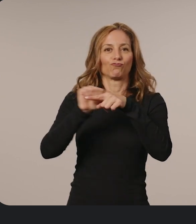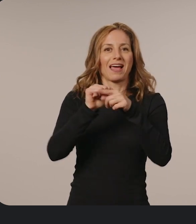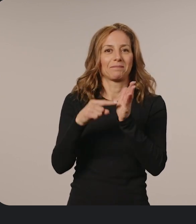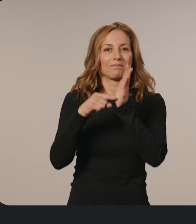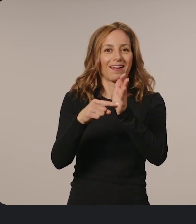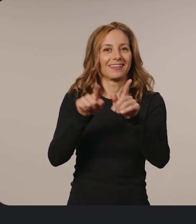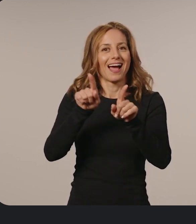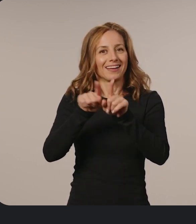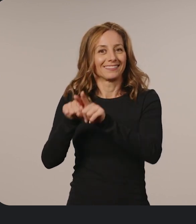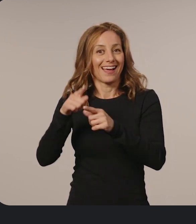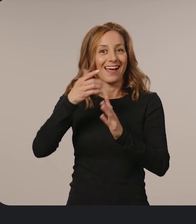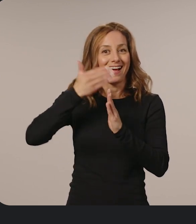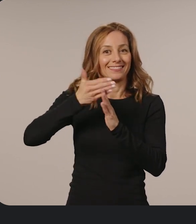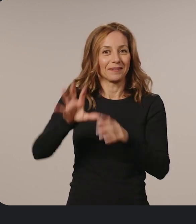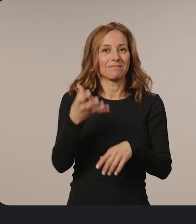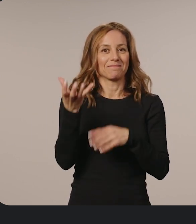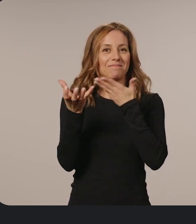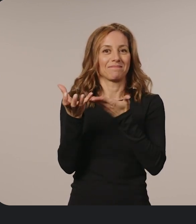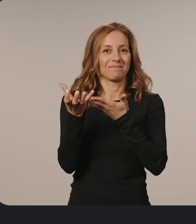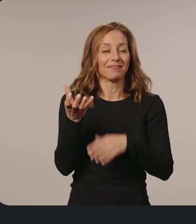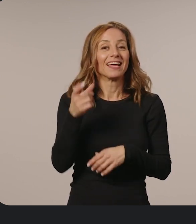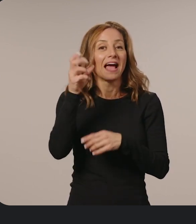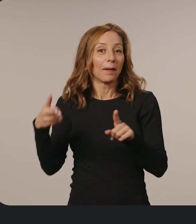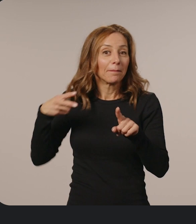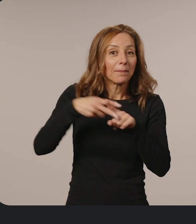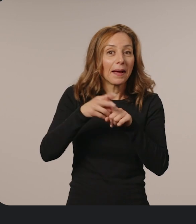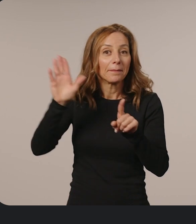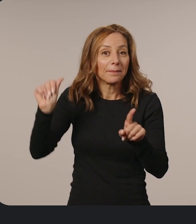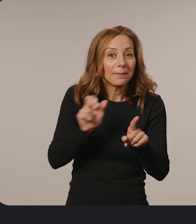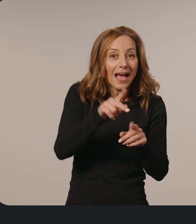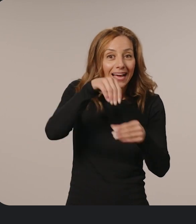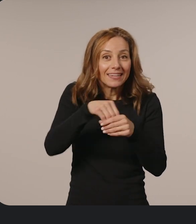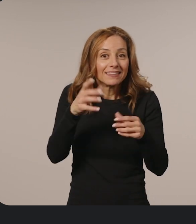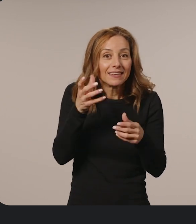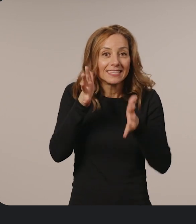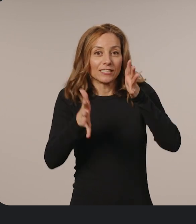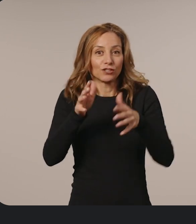and finally, export the trained models as an asset bundle. You can then plug the bundle back